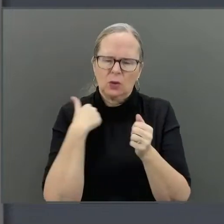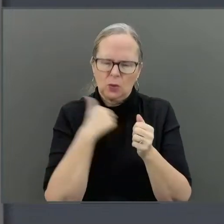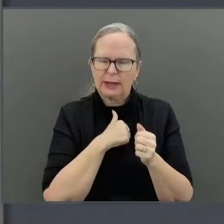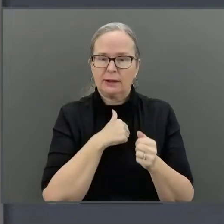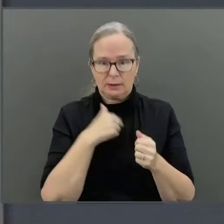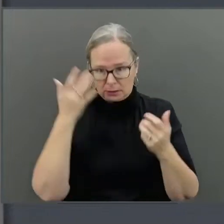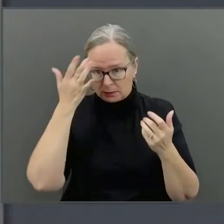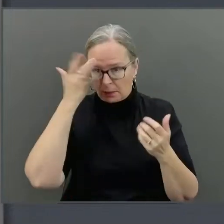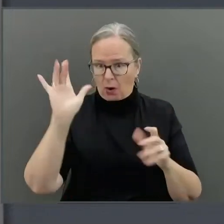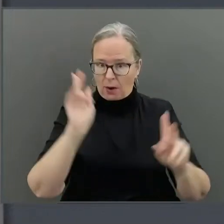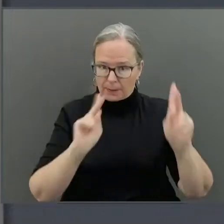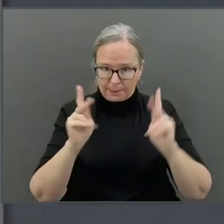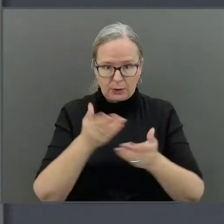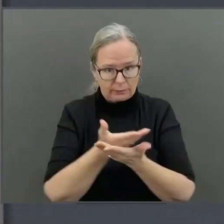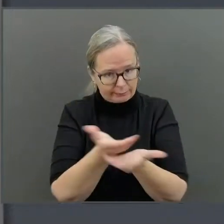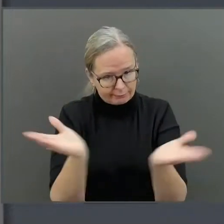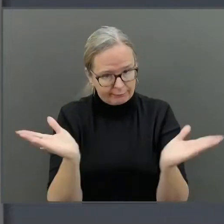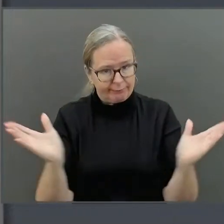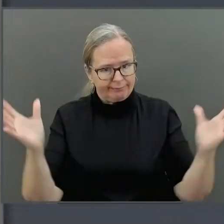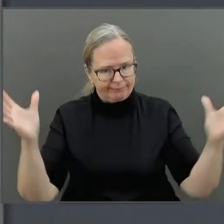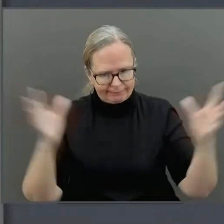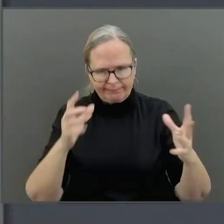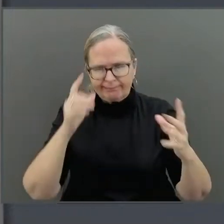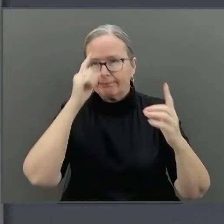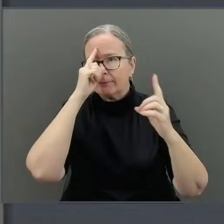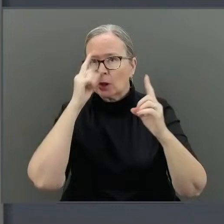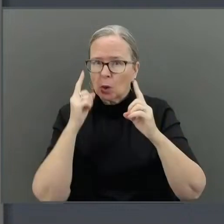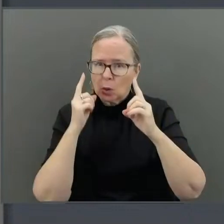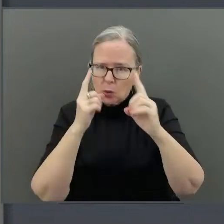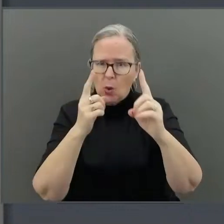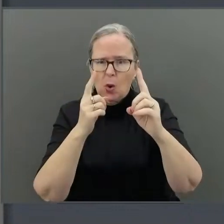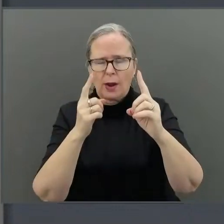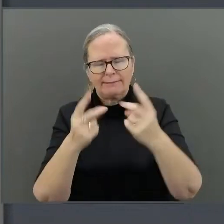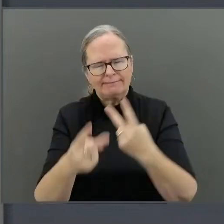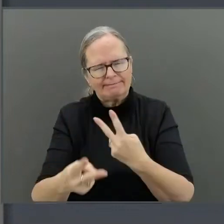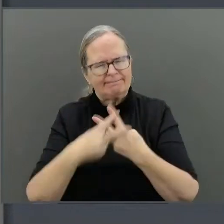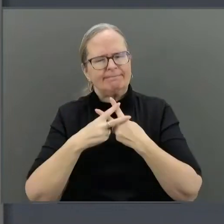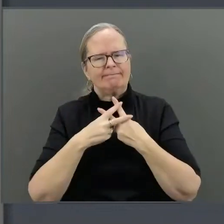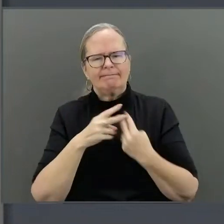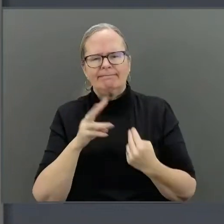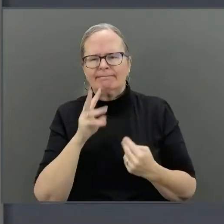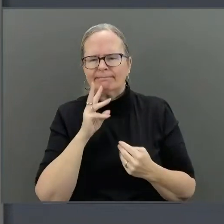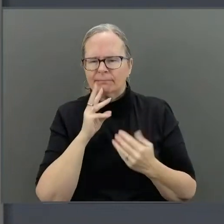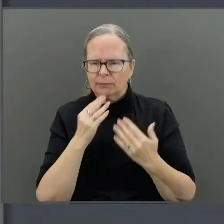thank you I'll be with you tomorrow morning at 8:30 via live stream to report on water usage and